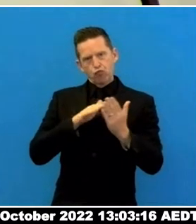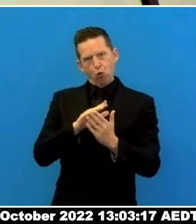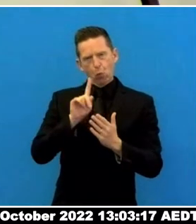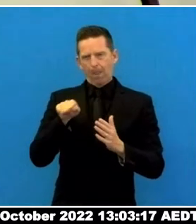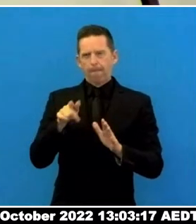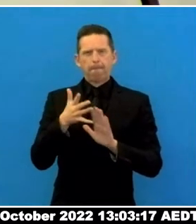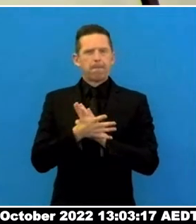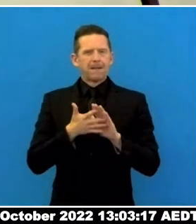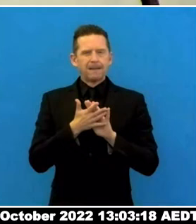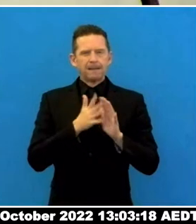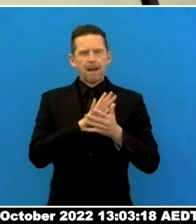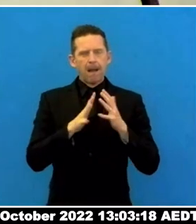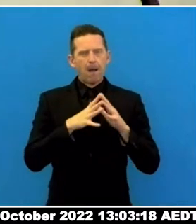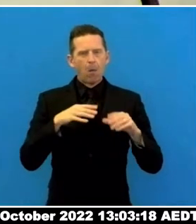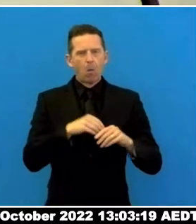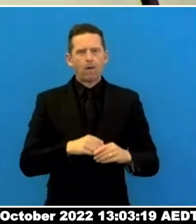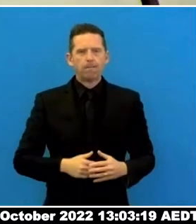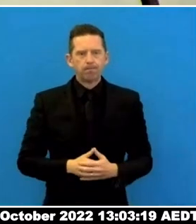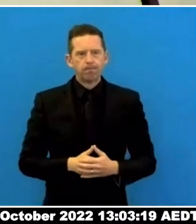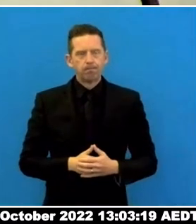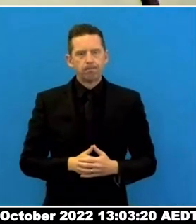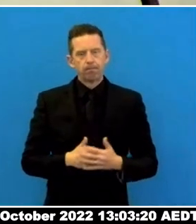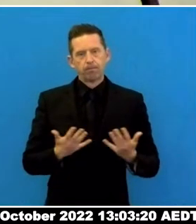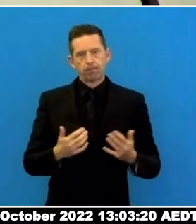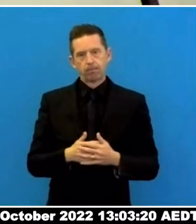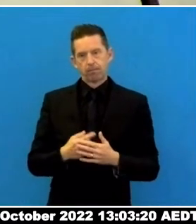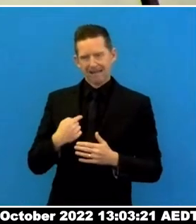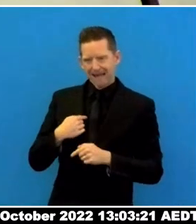I infer from the examples you have given